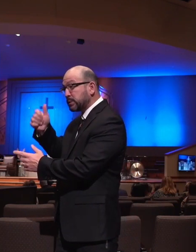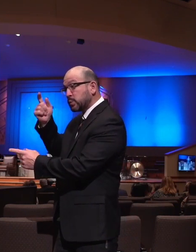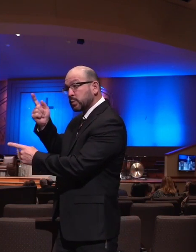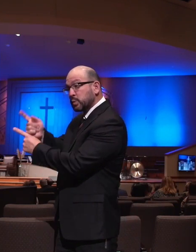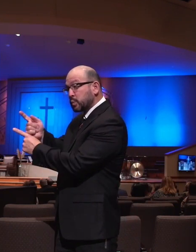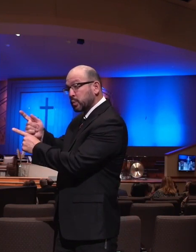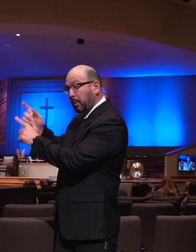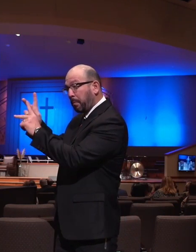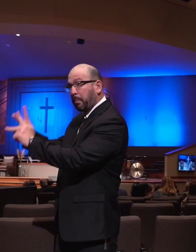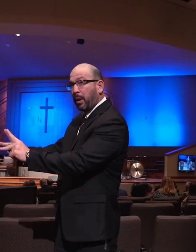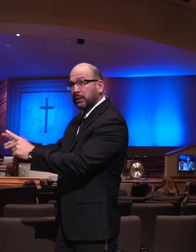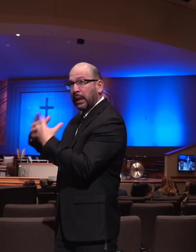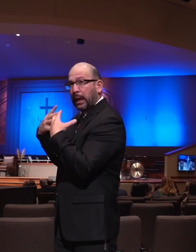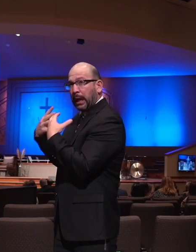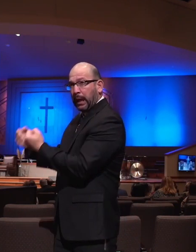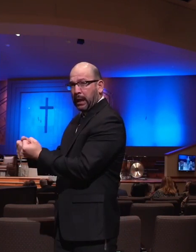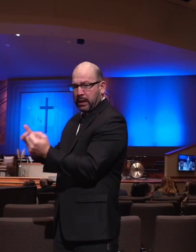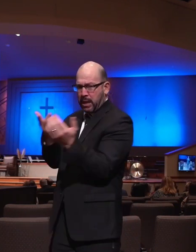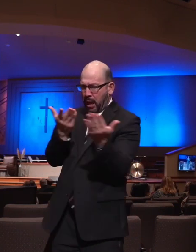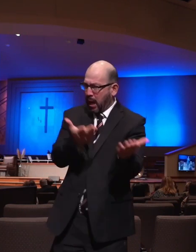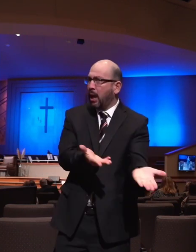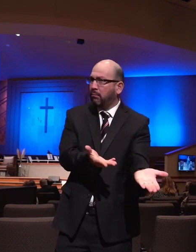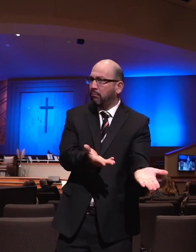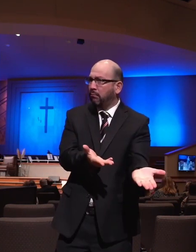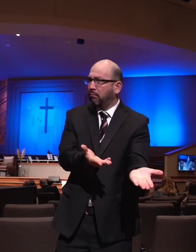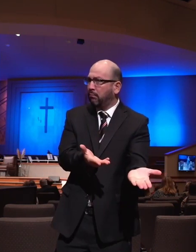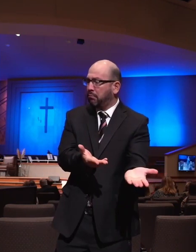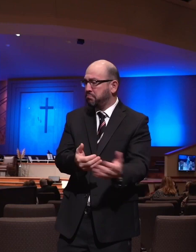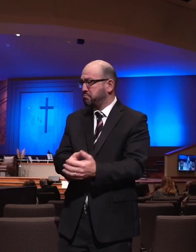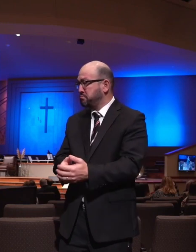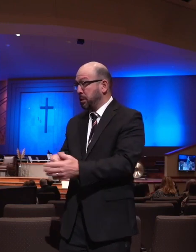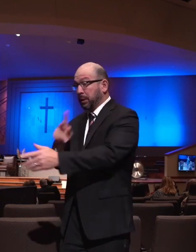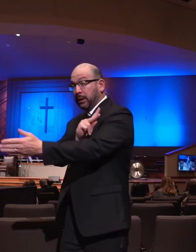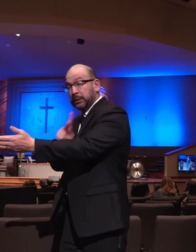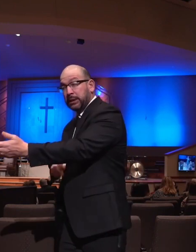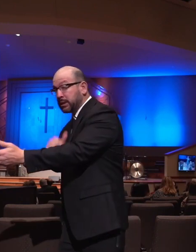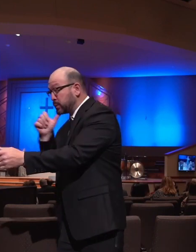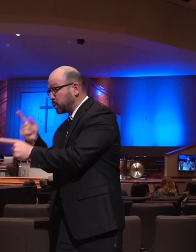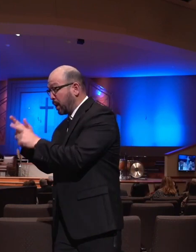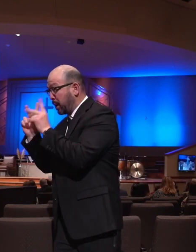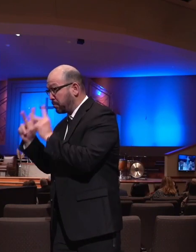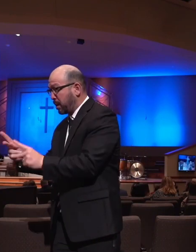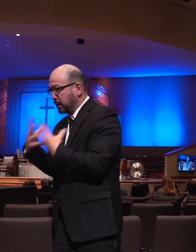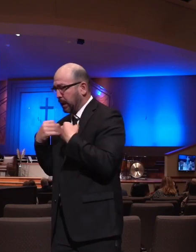this isn't about me this is about my God and if I come out and do this you're